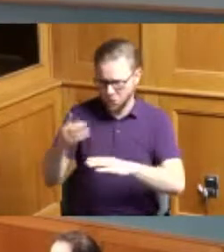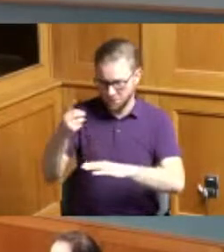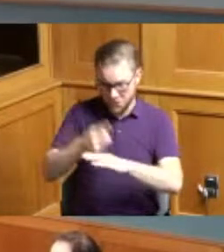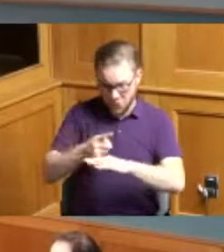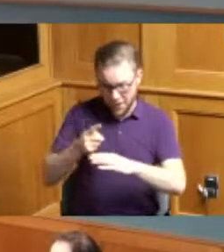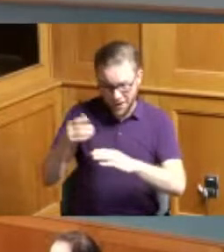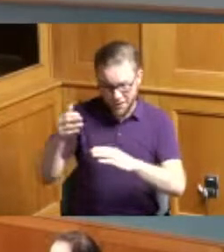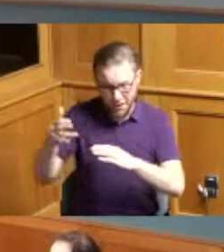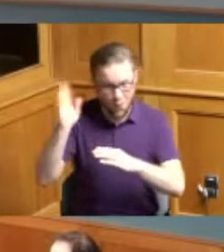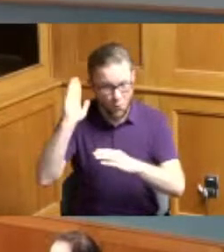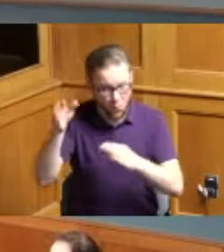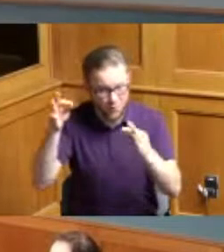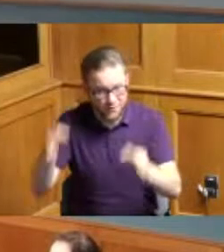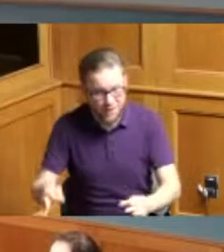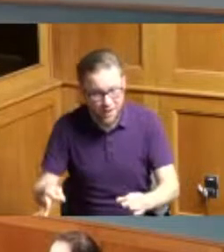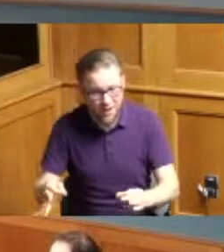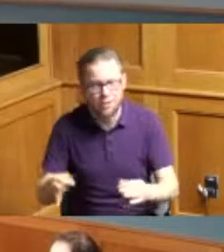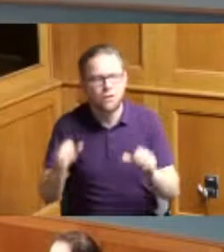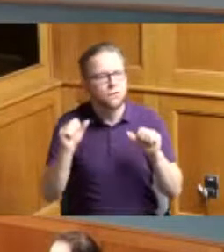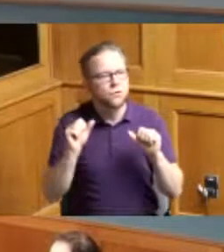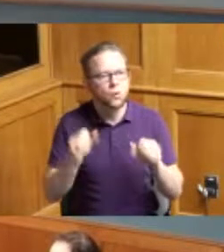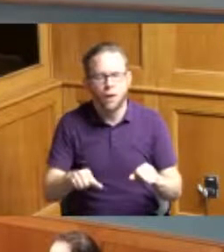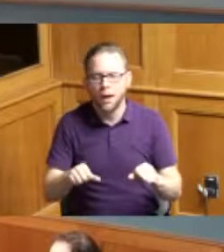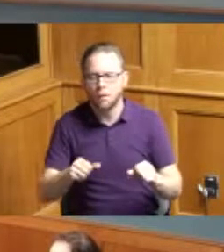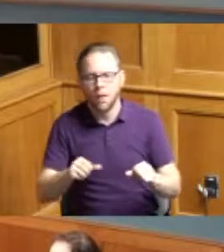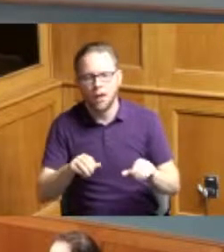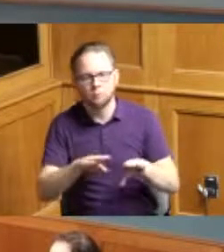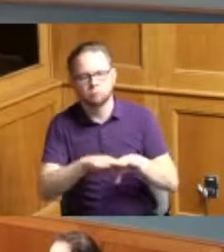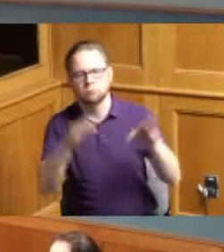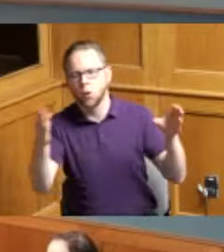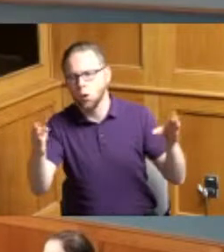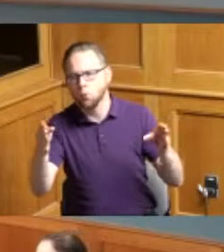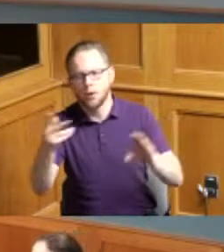is there something like a pre-registration we could do to say to folks in the community